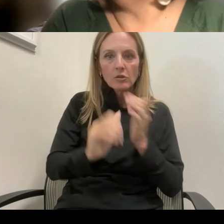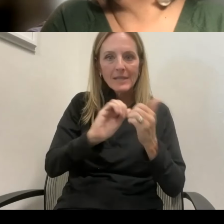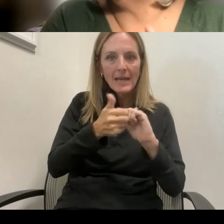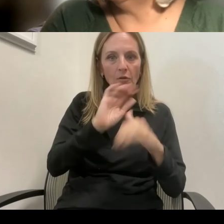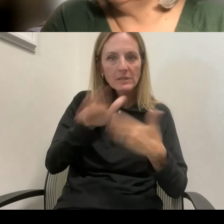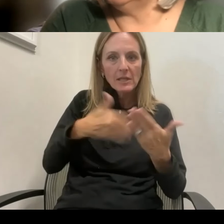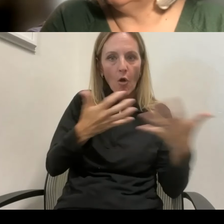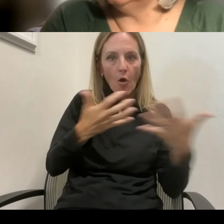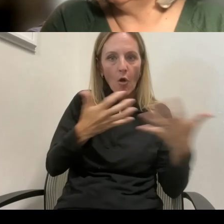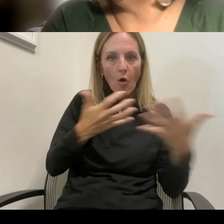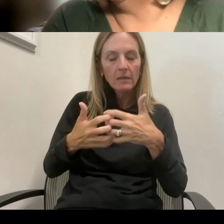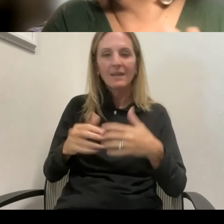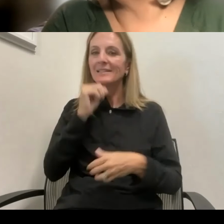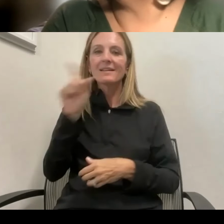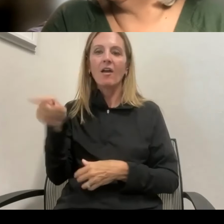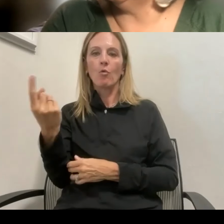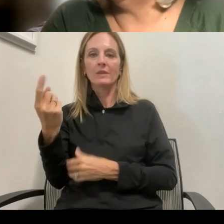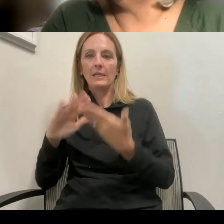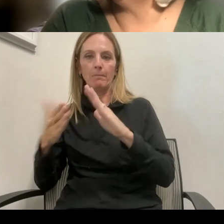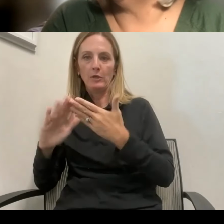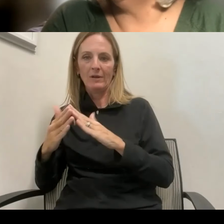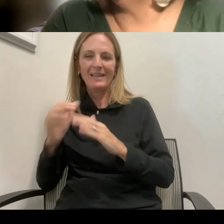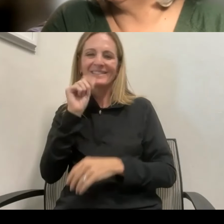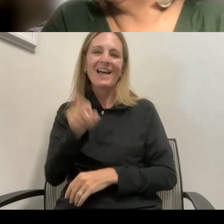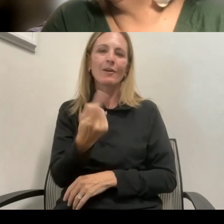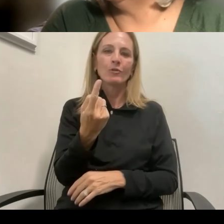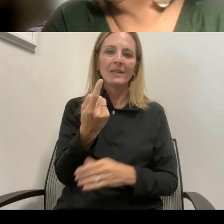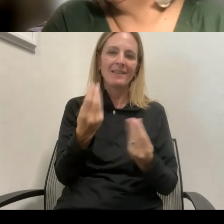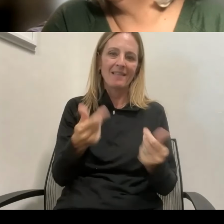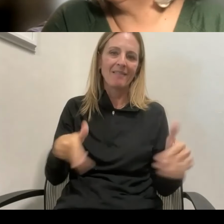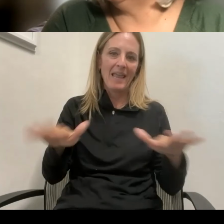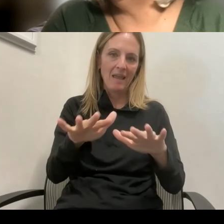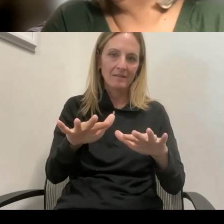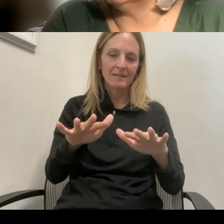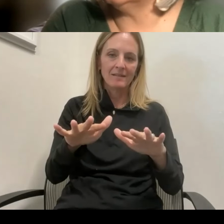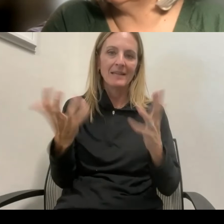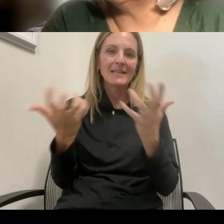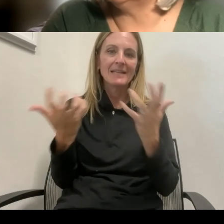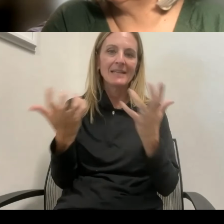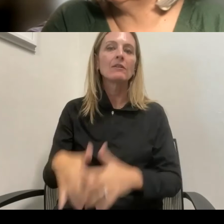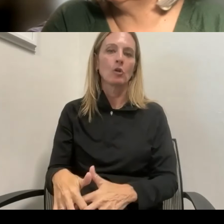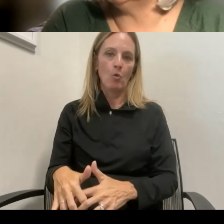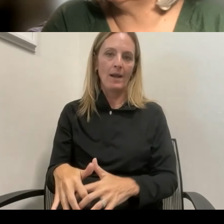just the community and it's not just the land, it's an integrated holistic approach and so